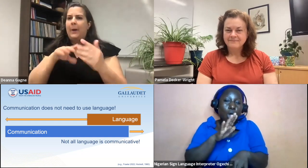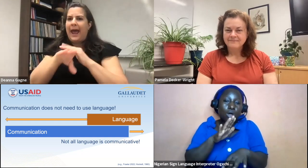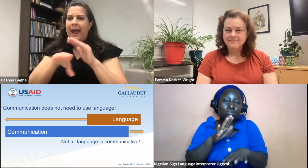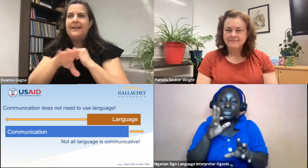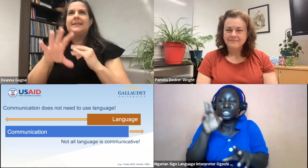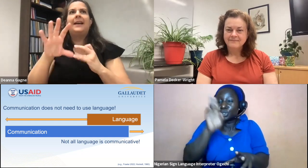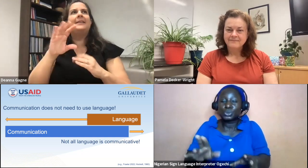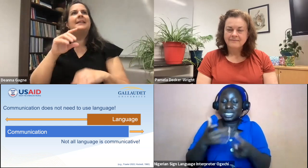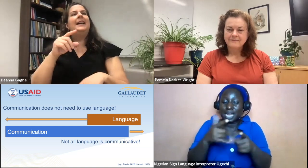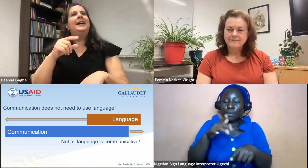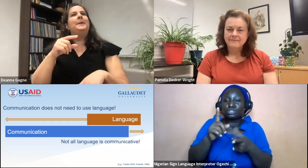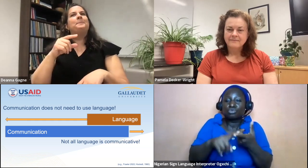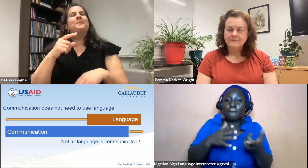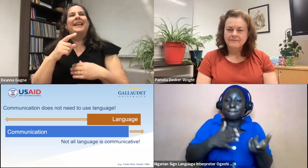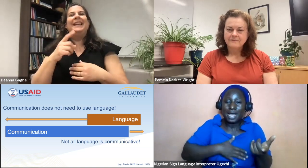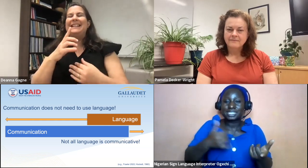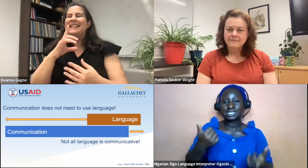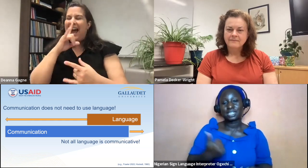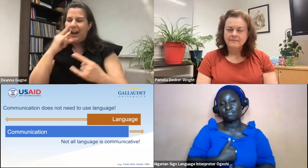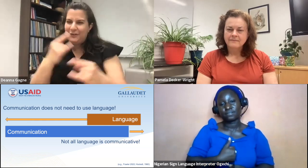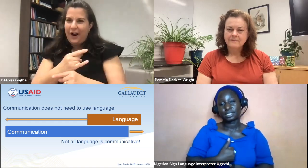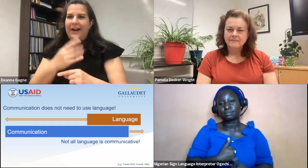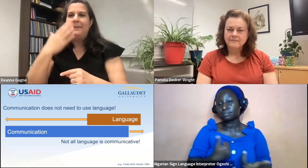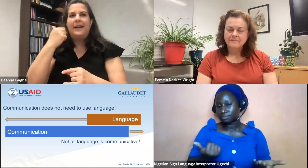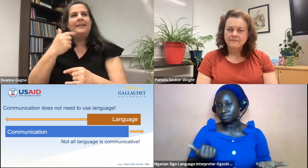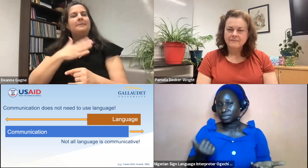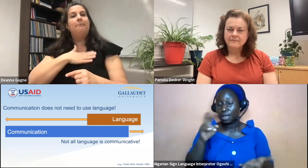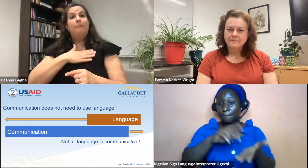and it's similar to when we talk about a language must be accessible.